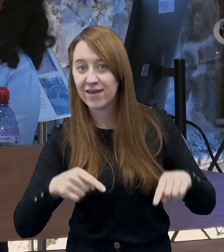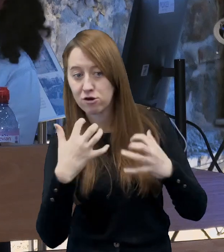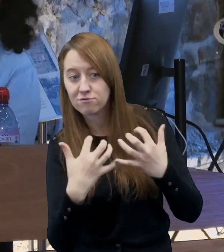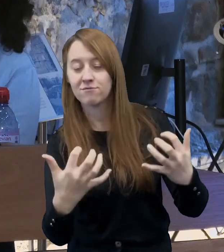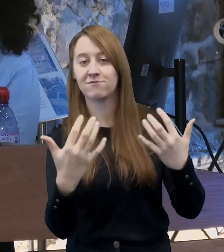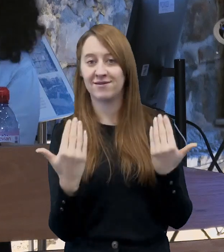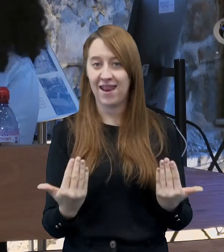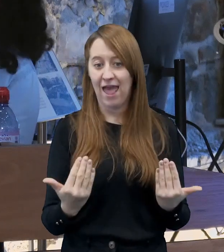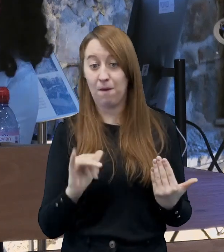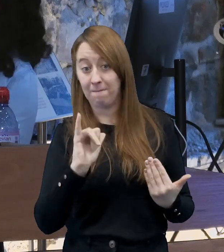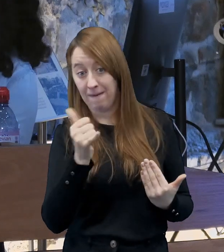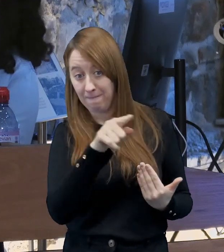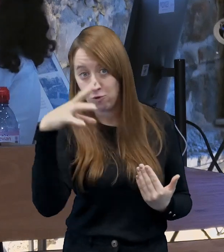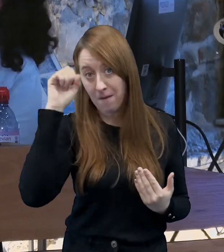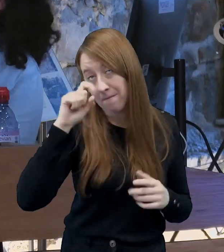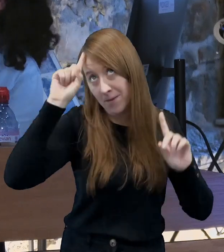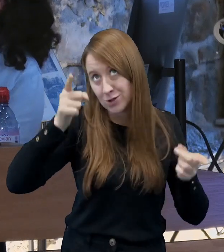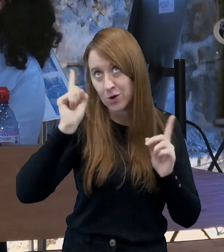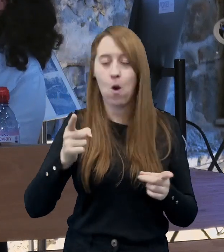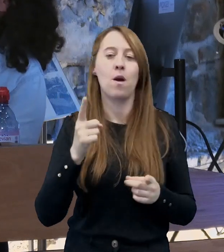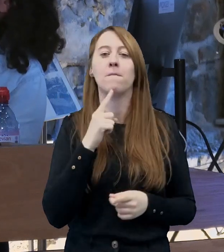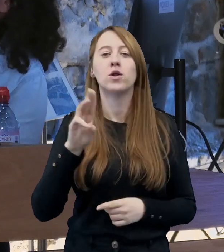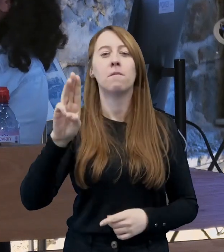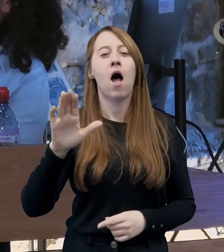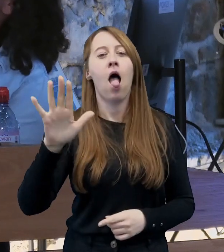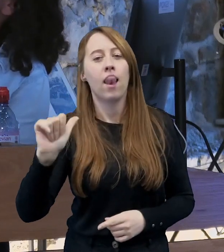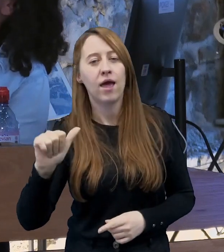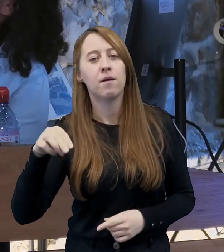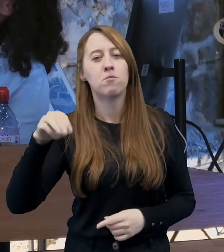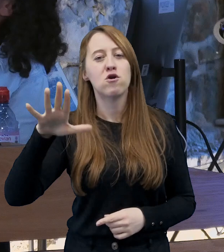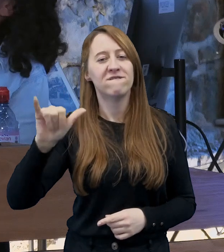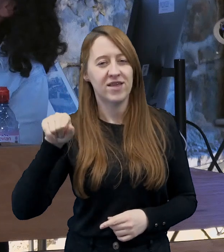Whether or not they remember, I don't know, but Paula Murphy put